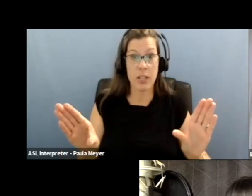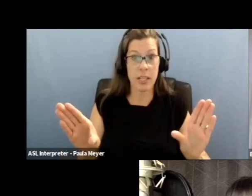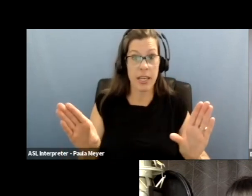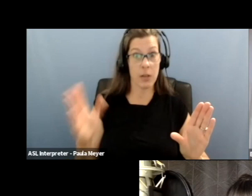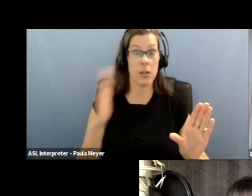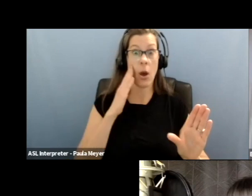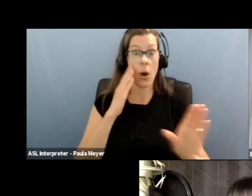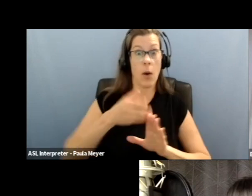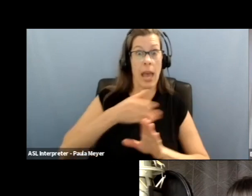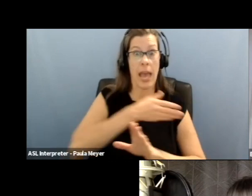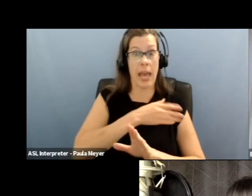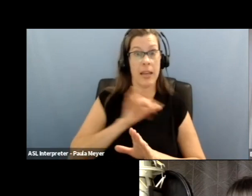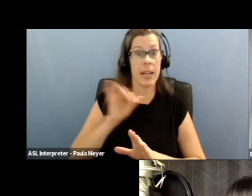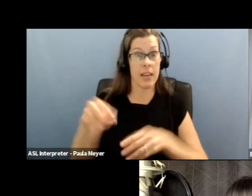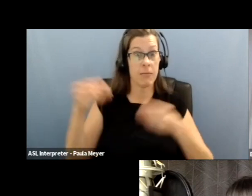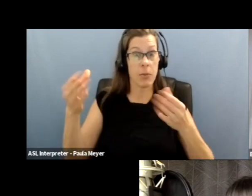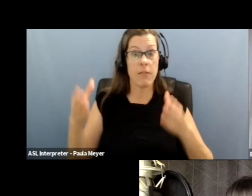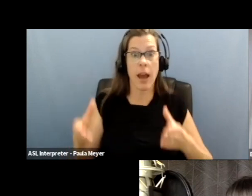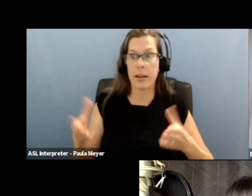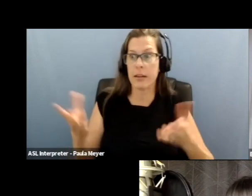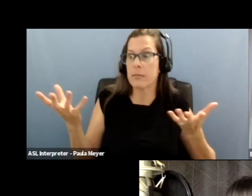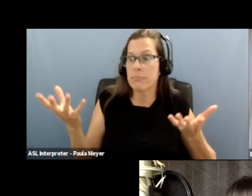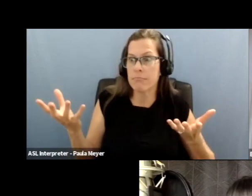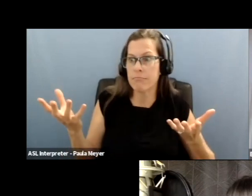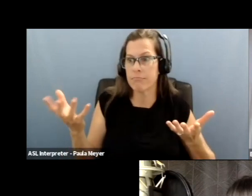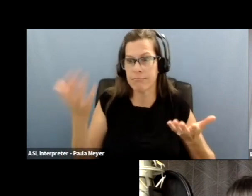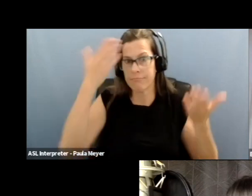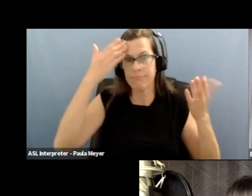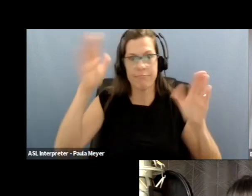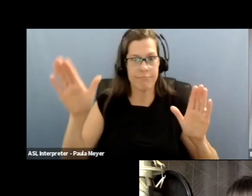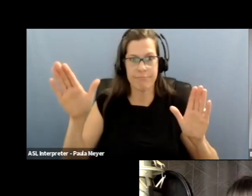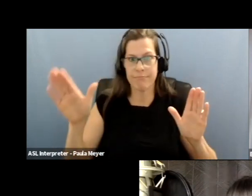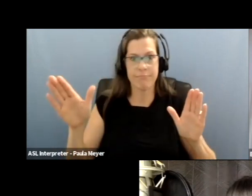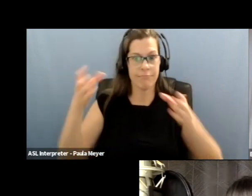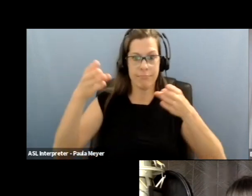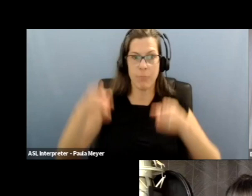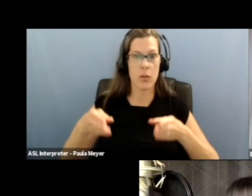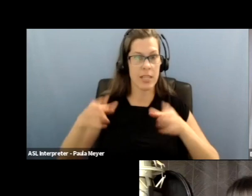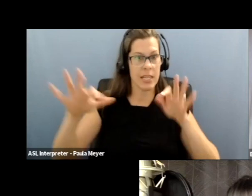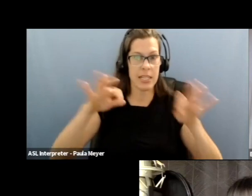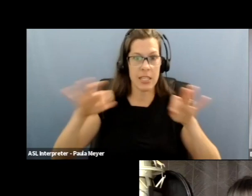But if even the provider doesn't know about someone you're describing’s gender or race,